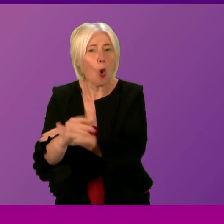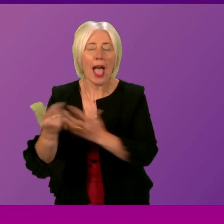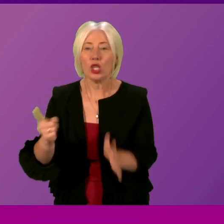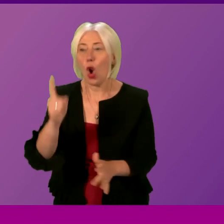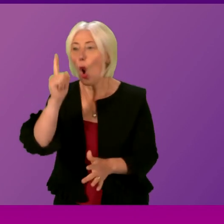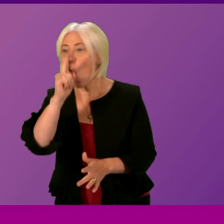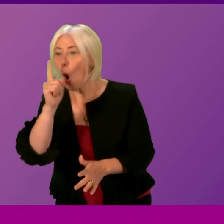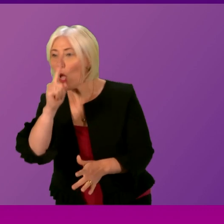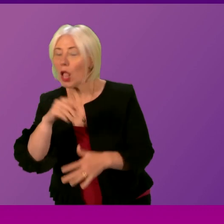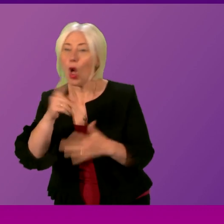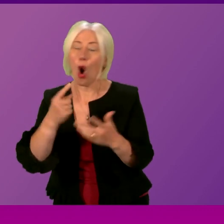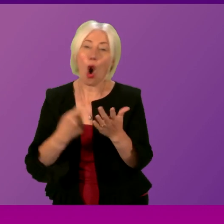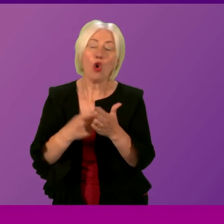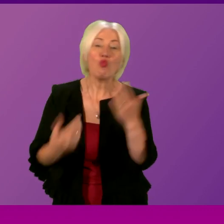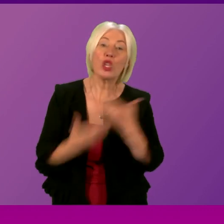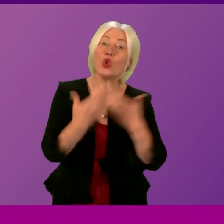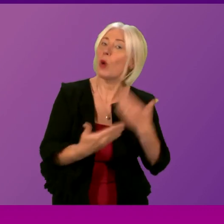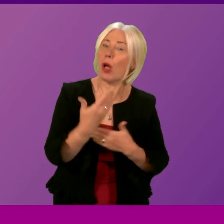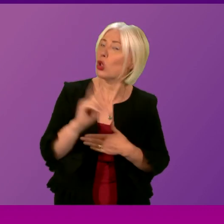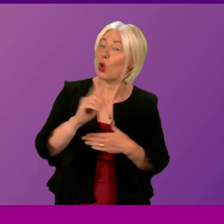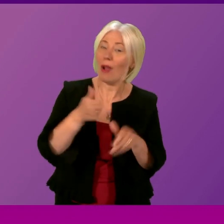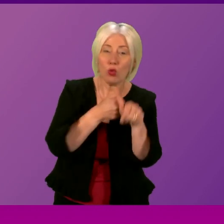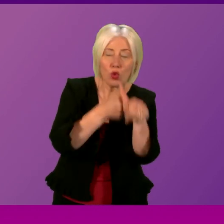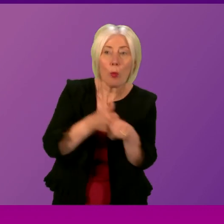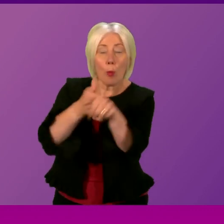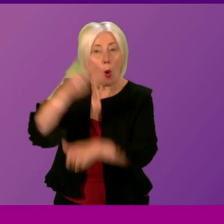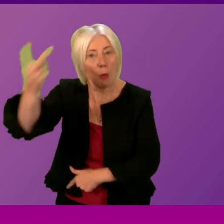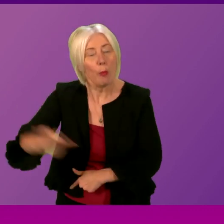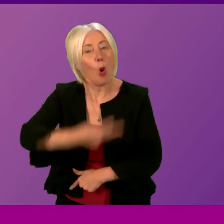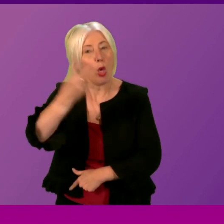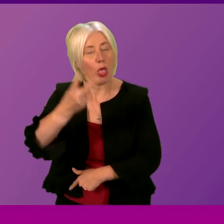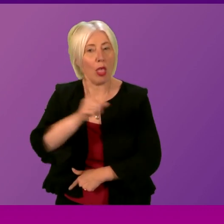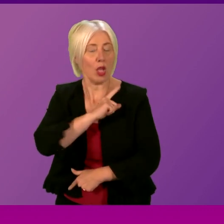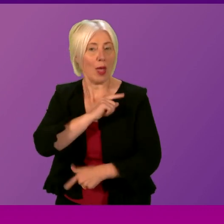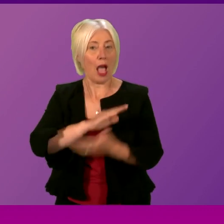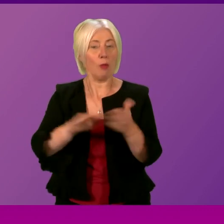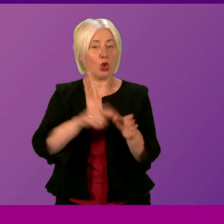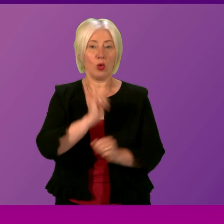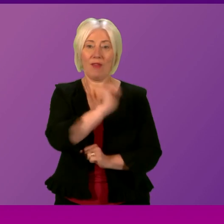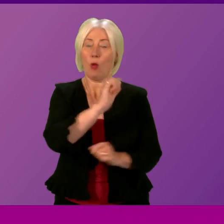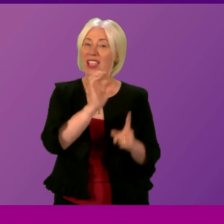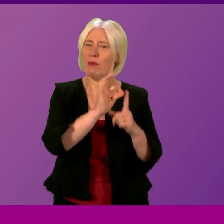and renewables; we need to support both. That is why Humza Yousaf’s proposals are so reckless.